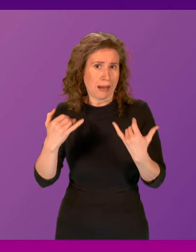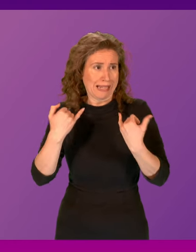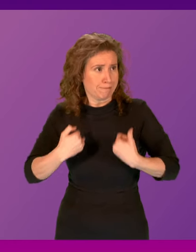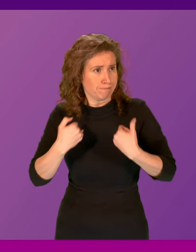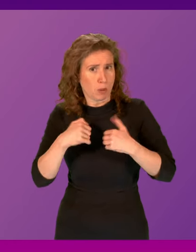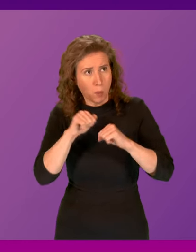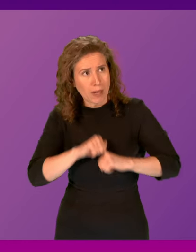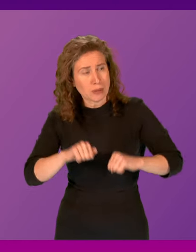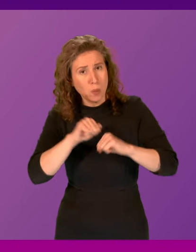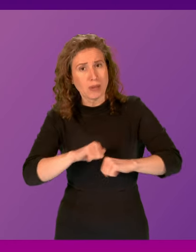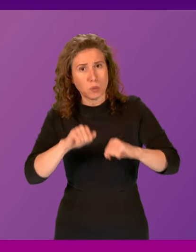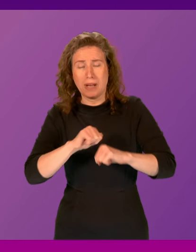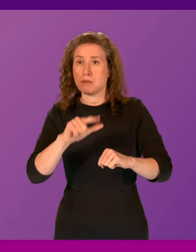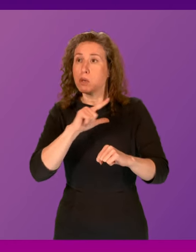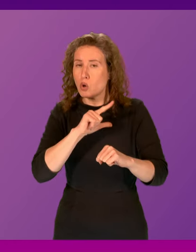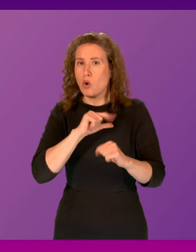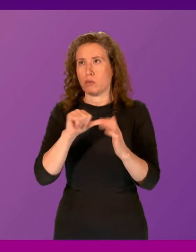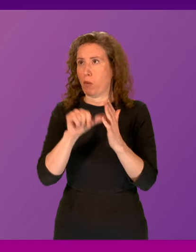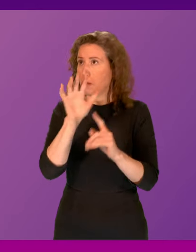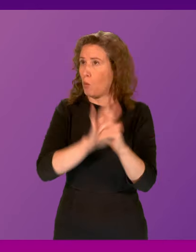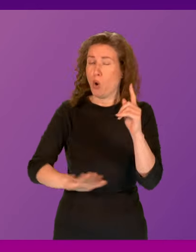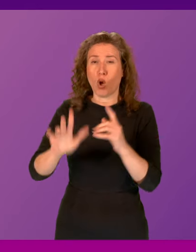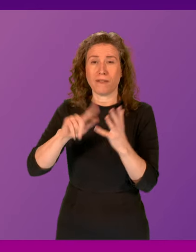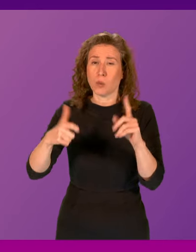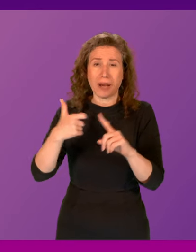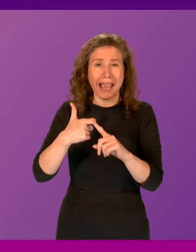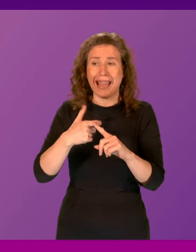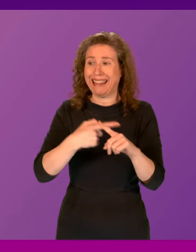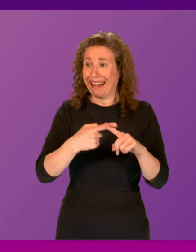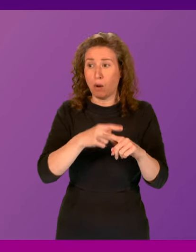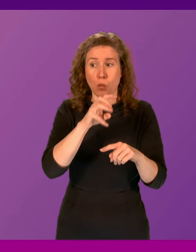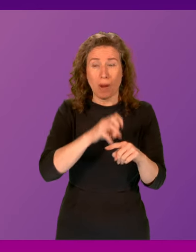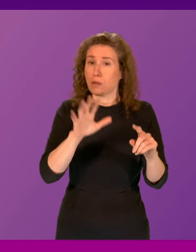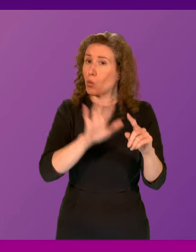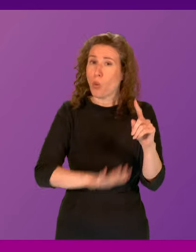waits across the United Kingdom—in England, in Wales and, of course, here in Scotland.